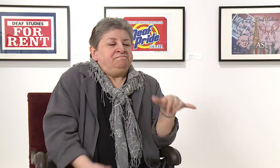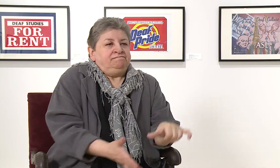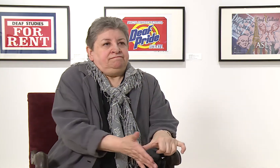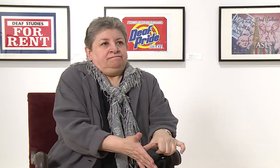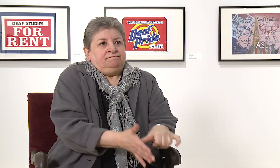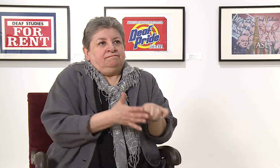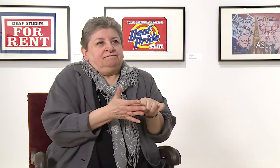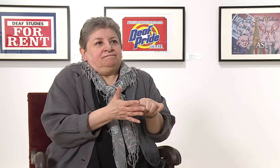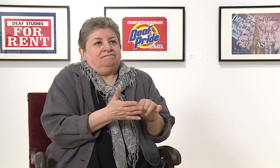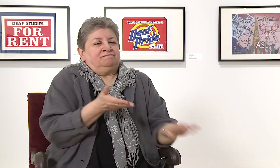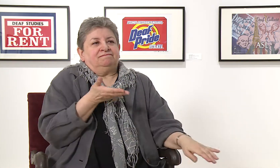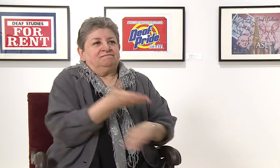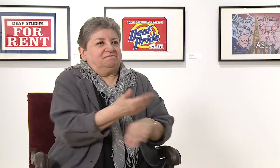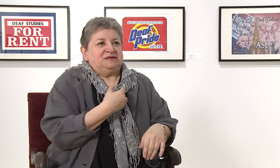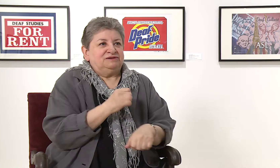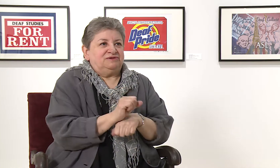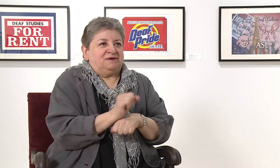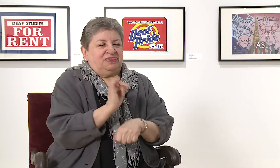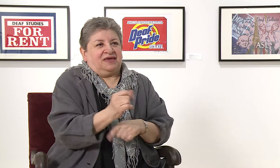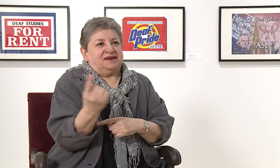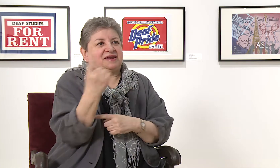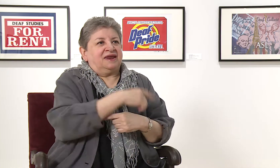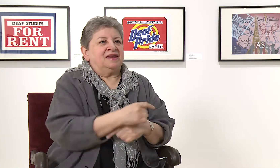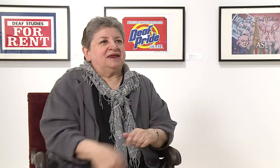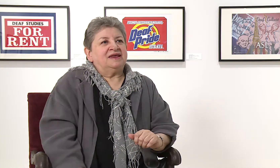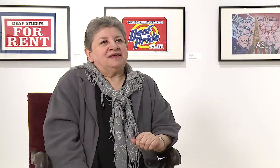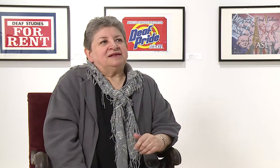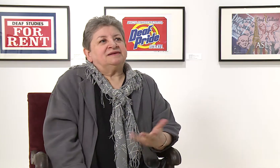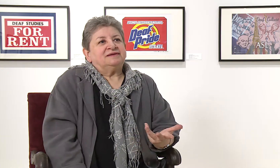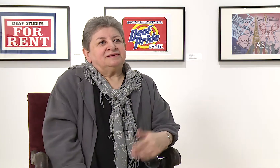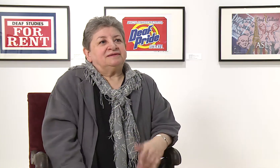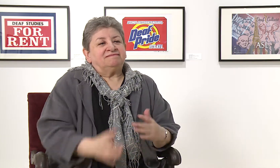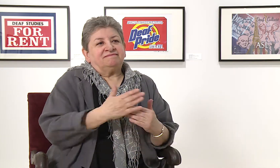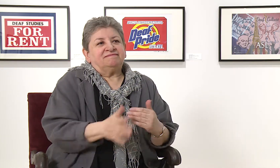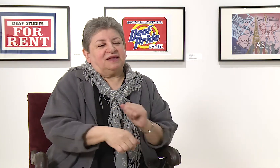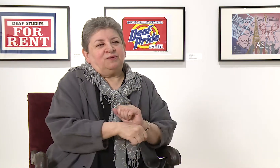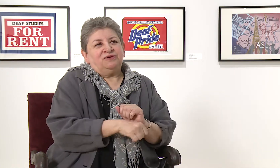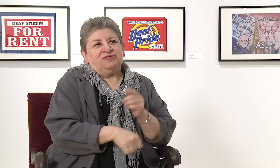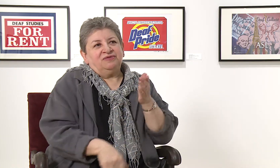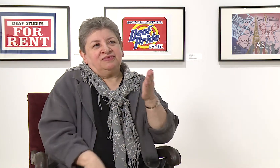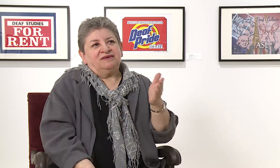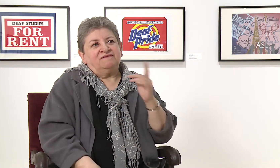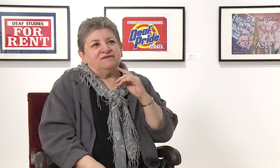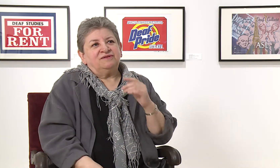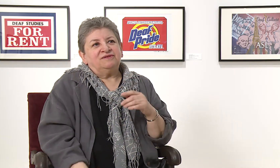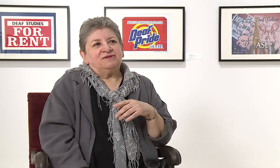for the book cover. He was impressed, and he offered me a job on the spot.